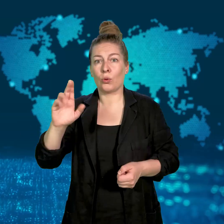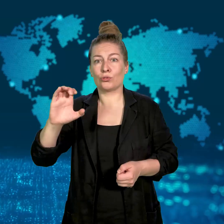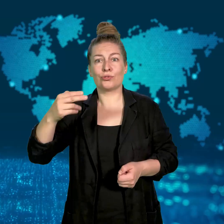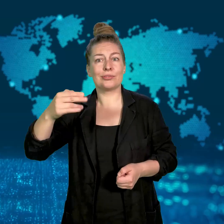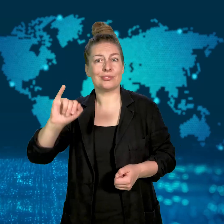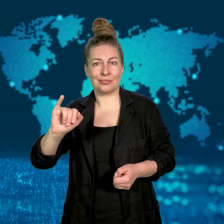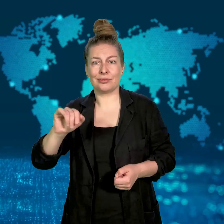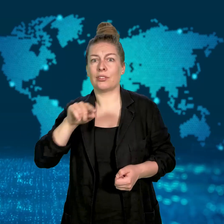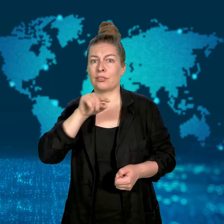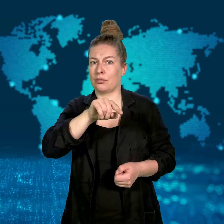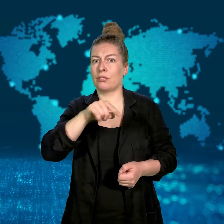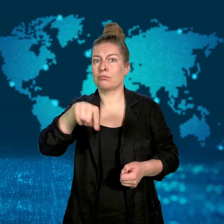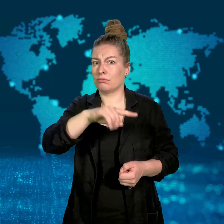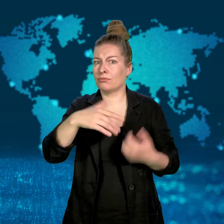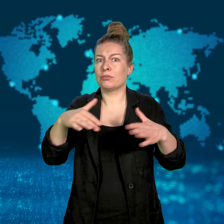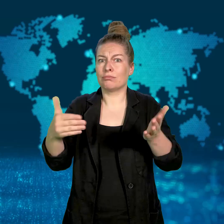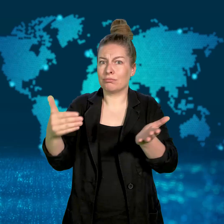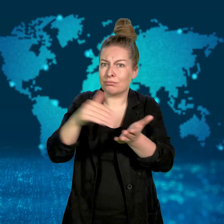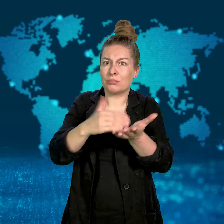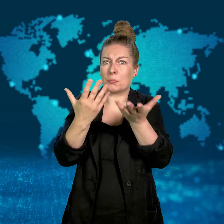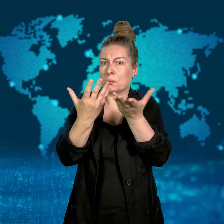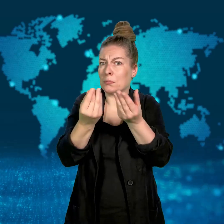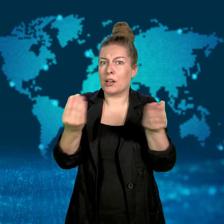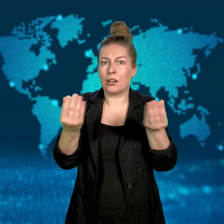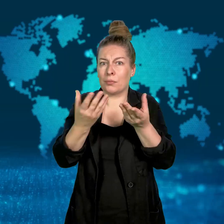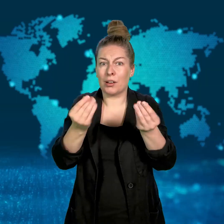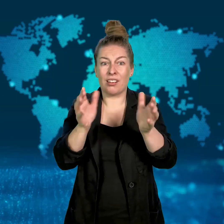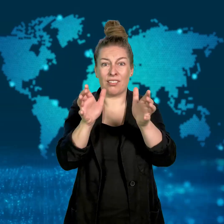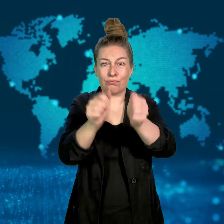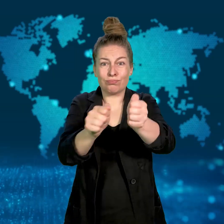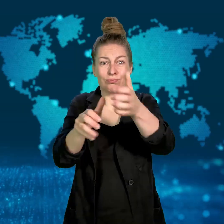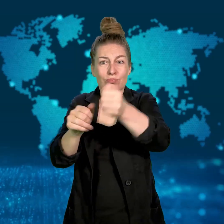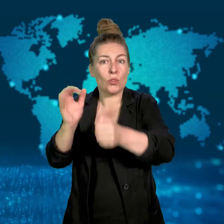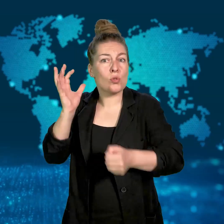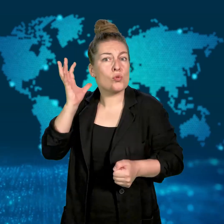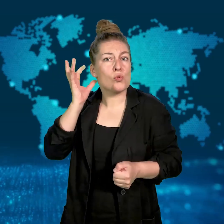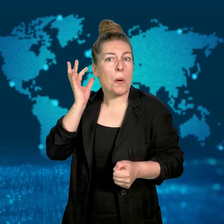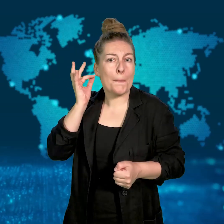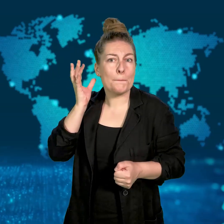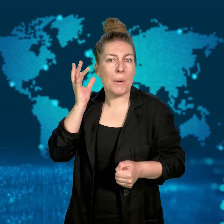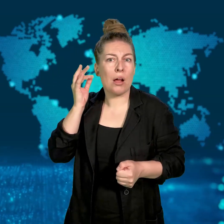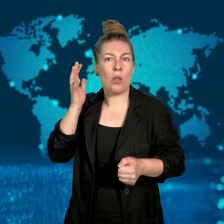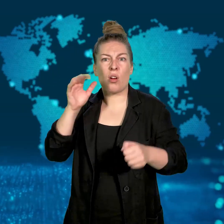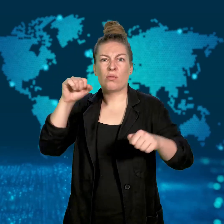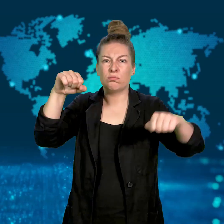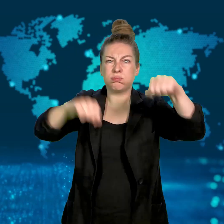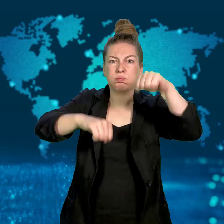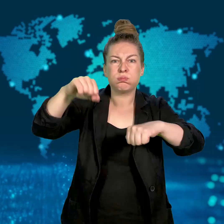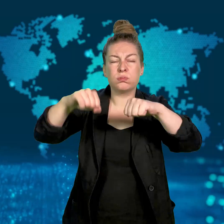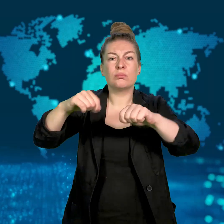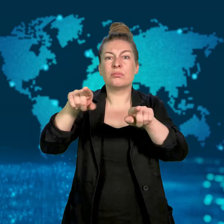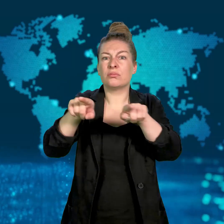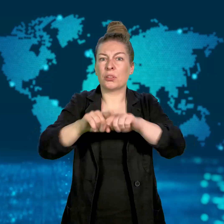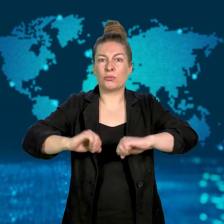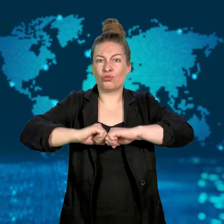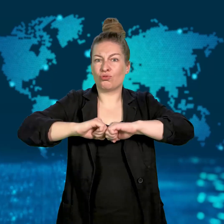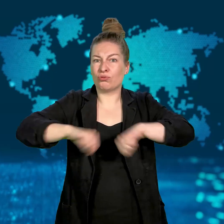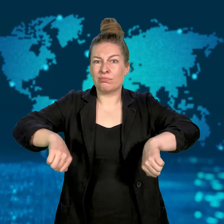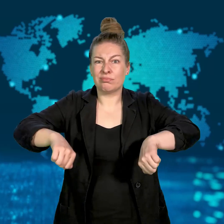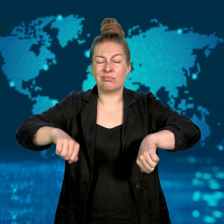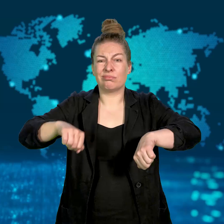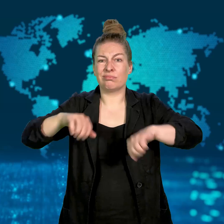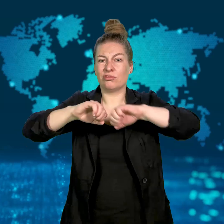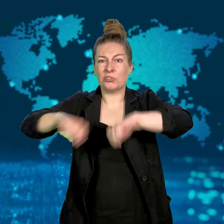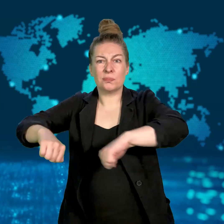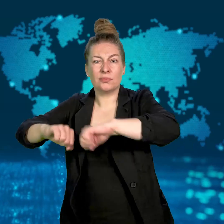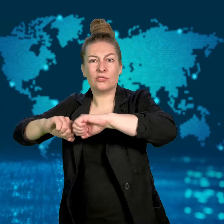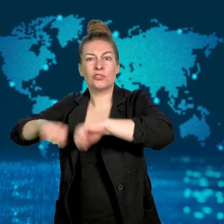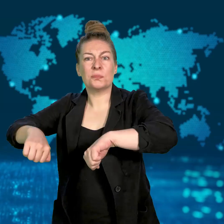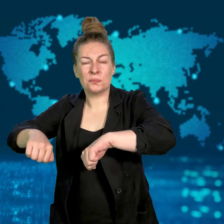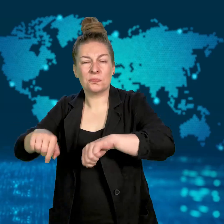not doing enough to protect the lives of its people.